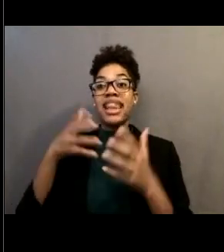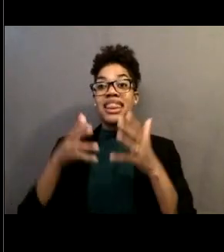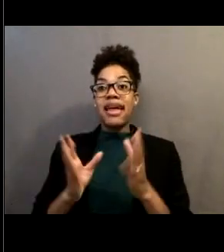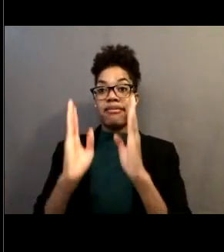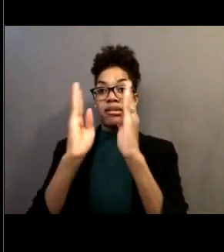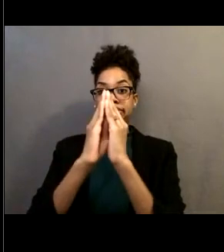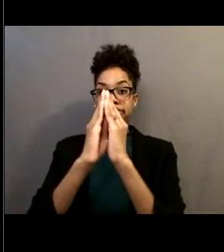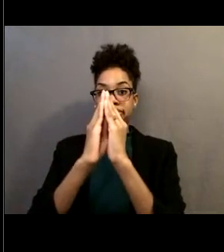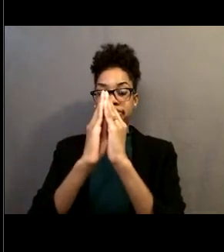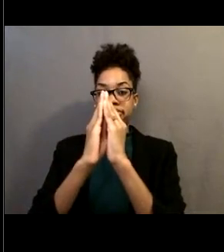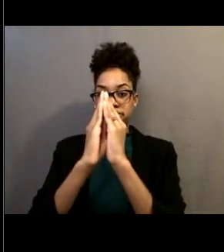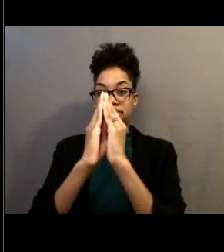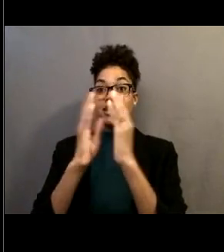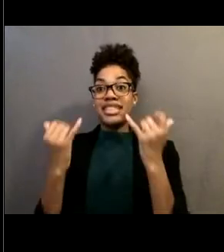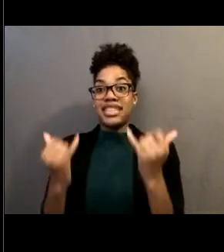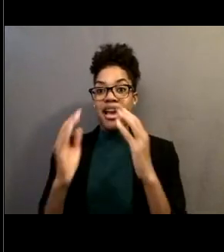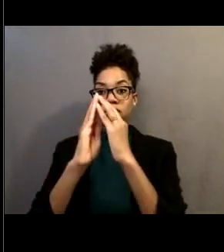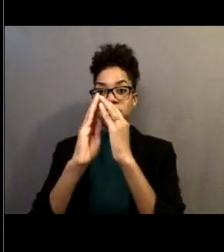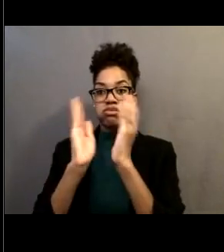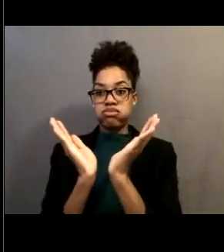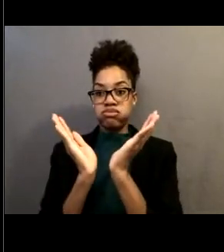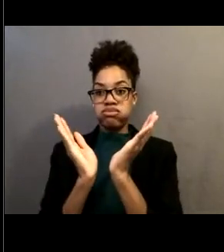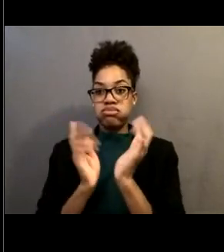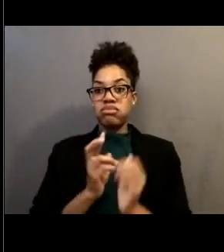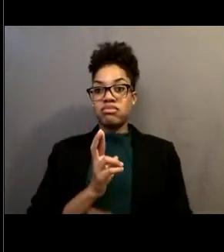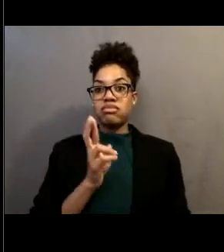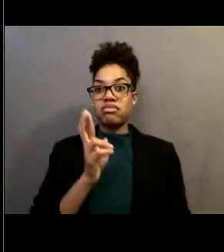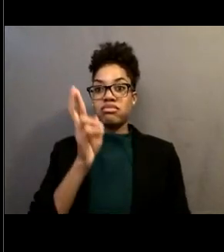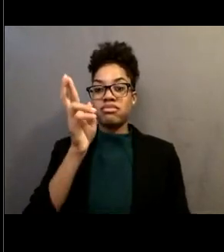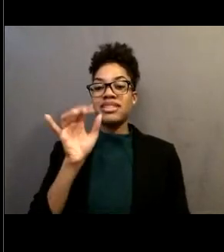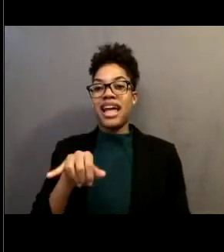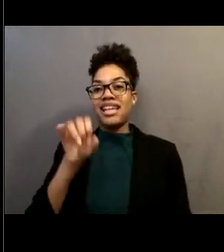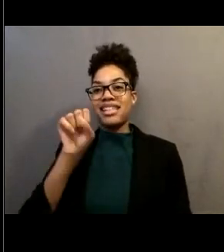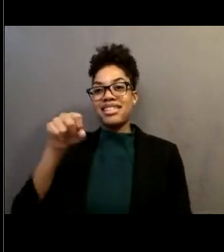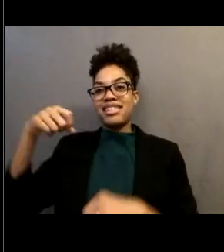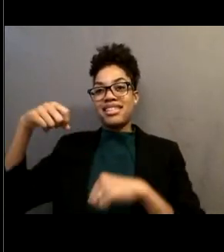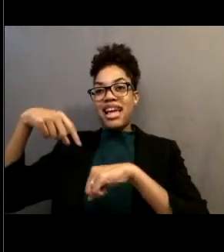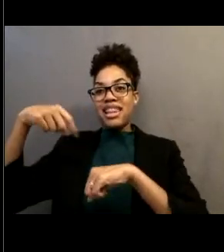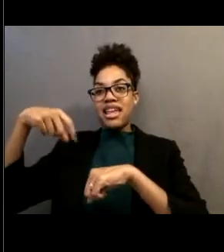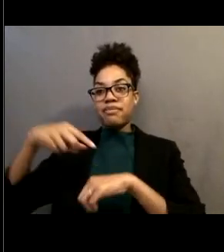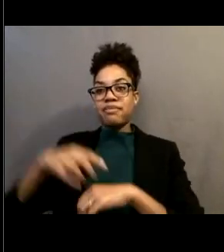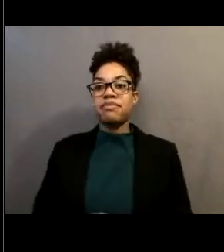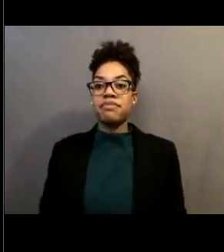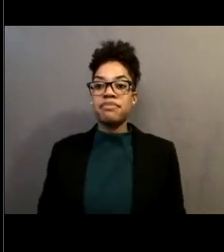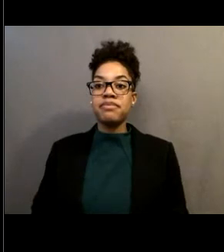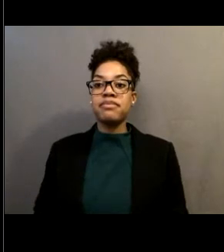Now here it comes apart and you can see the satellite. Now, this is the key. This is the whole, we're almost in orbit here.